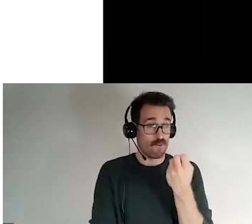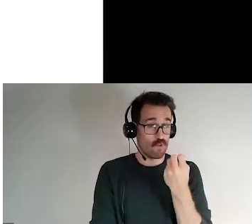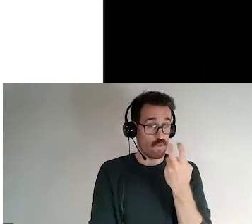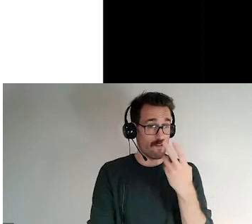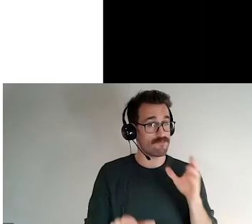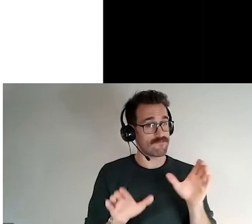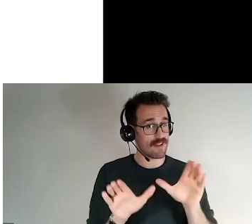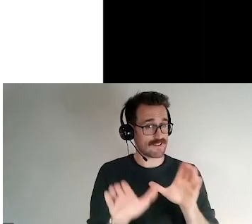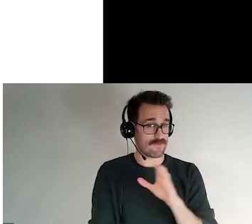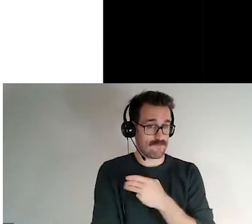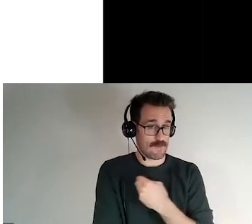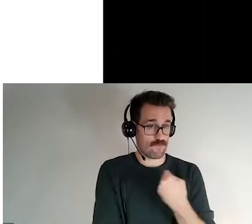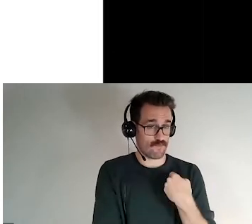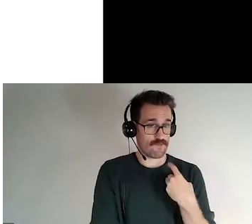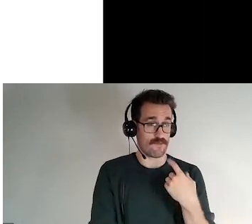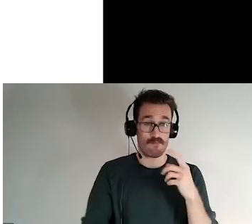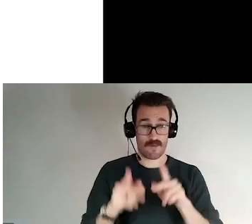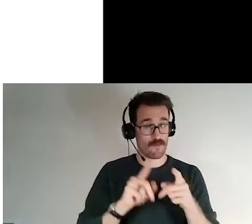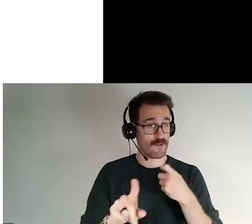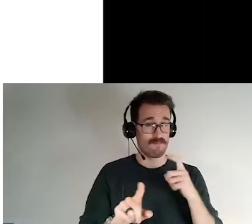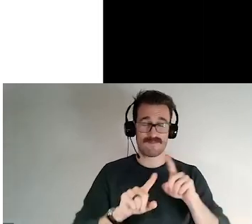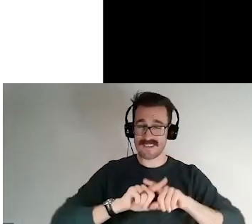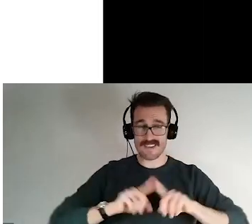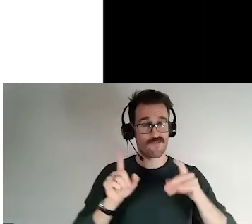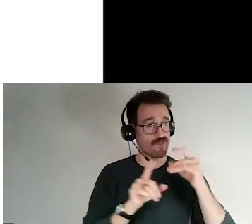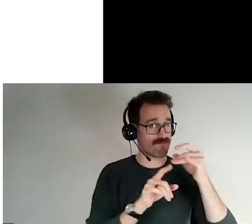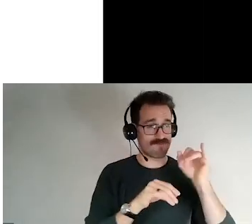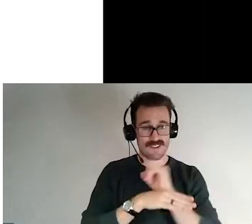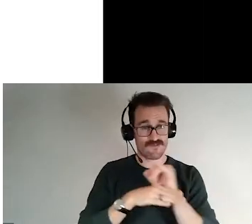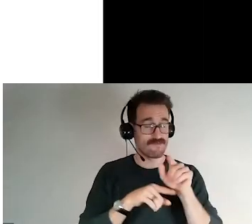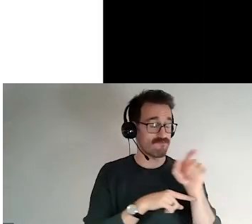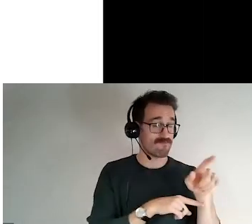people from all kinds of different industries. HR representatives, diversity specialists,